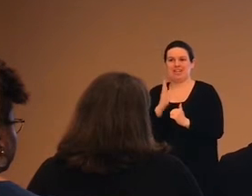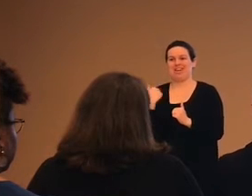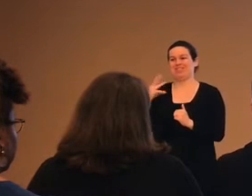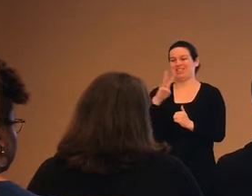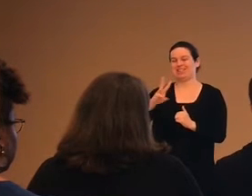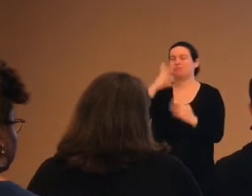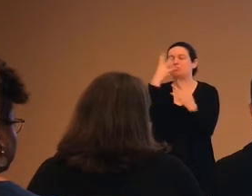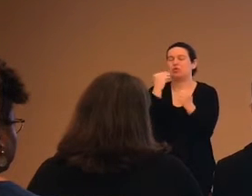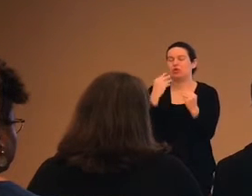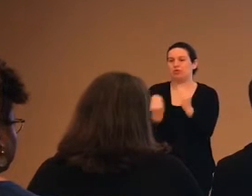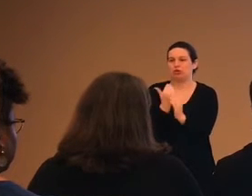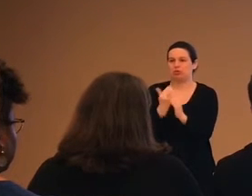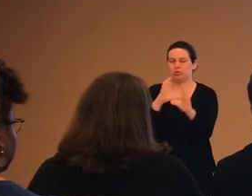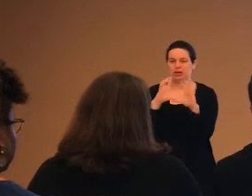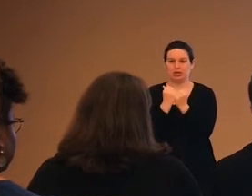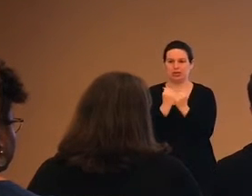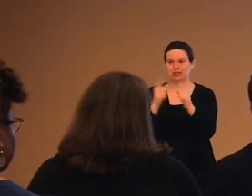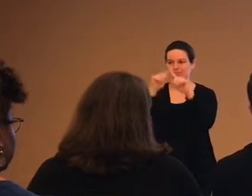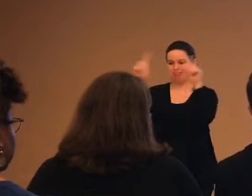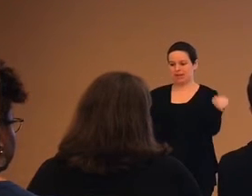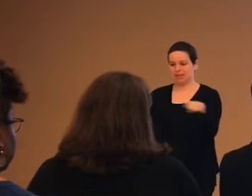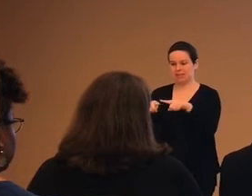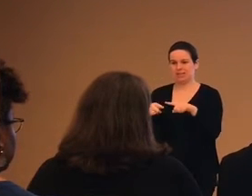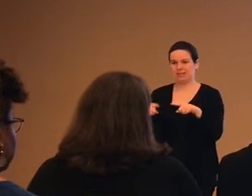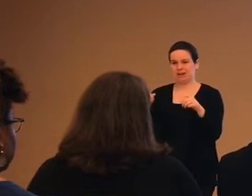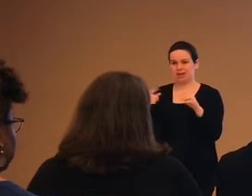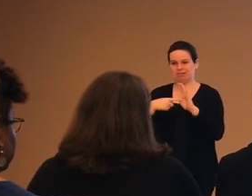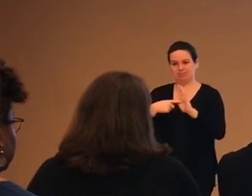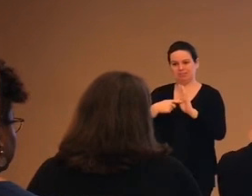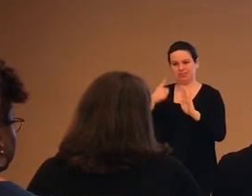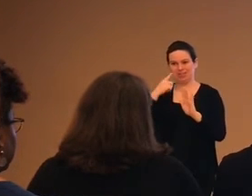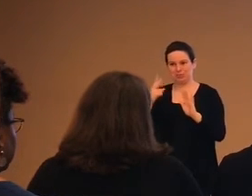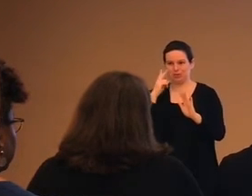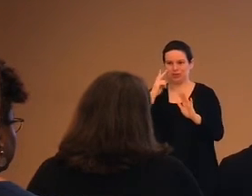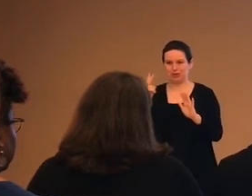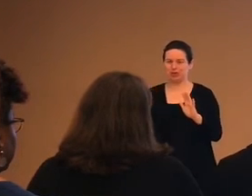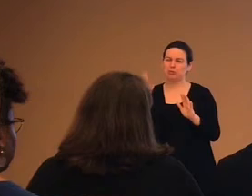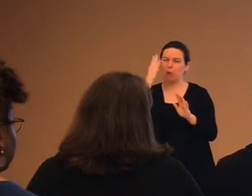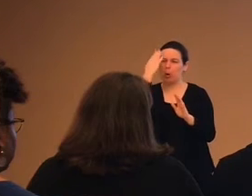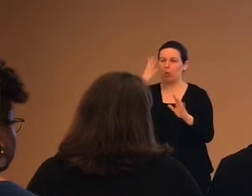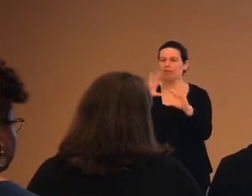agency identification signs the ones that you line your family in front of for the picture or the